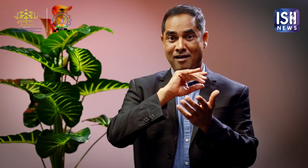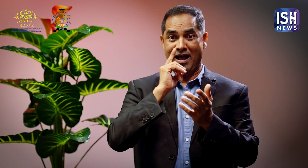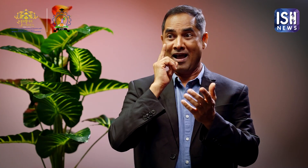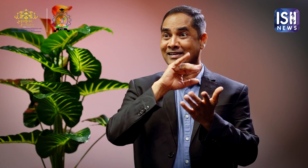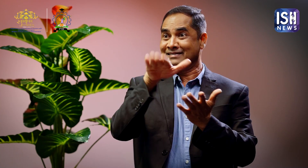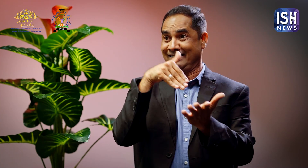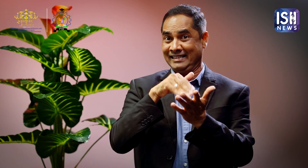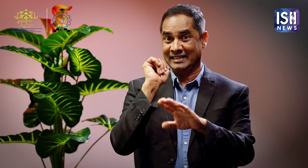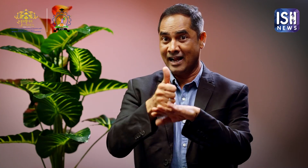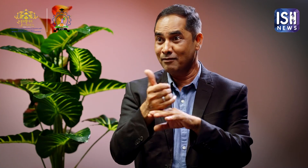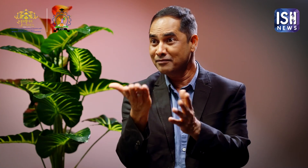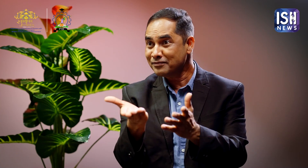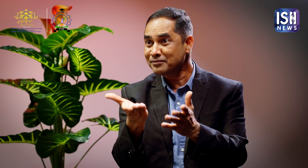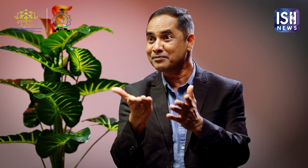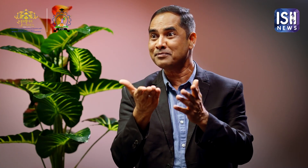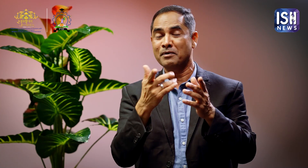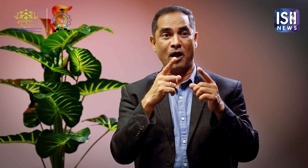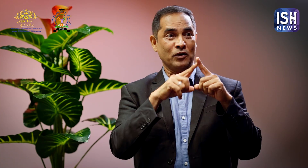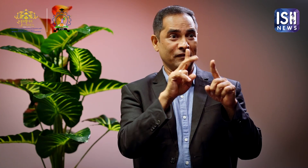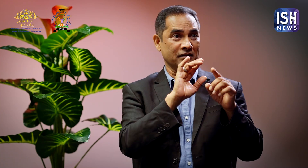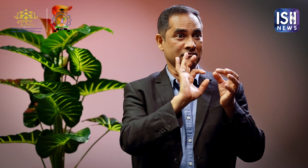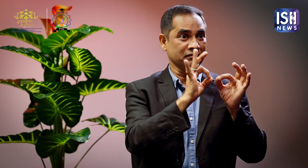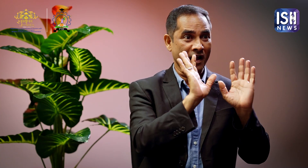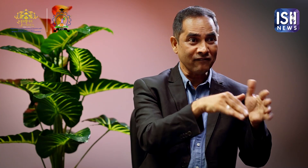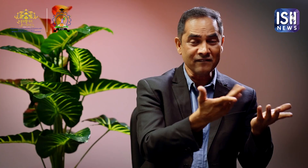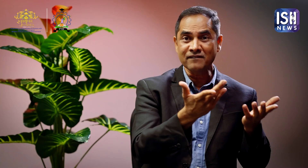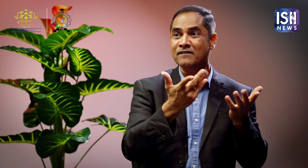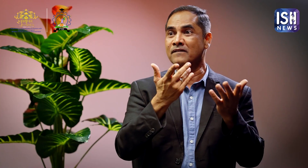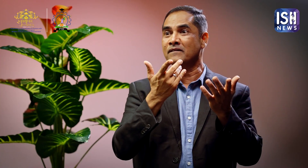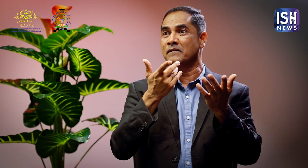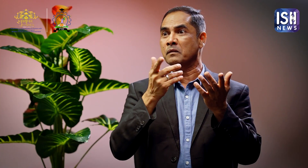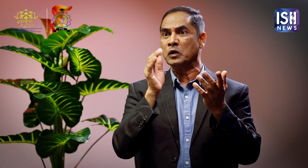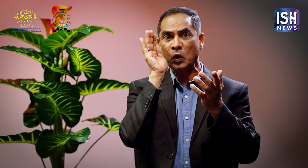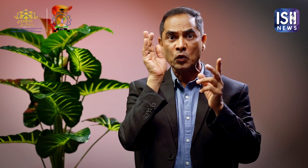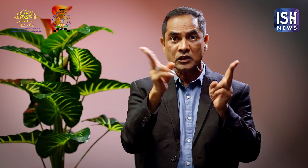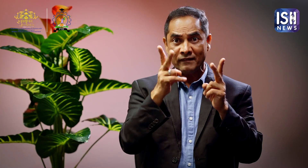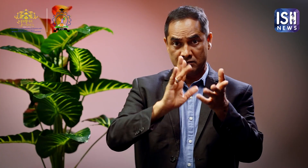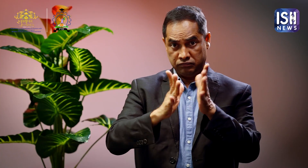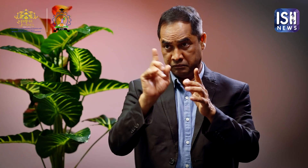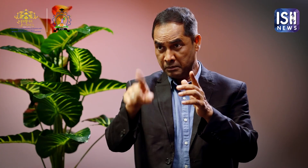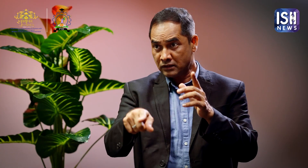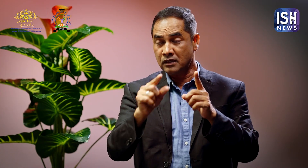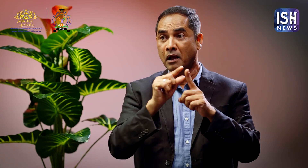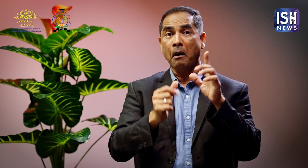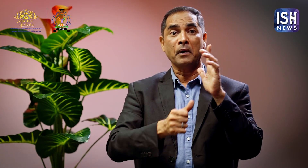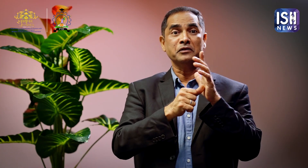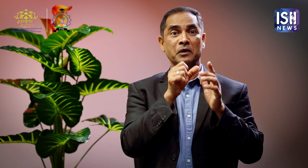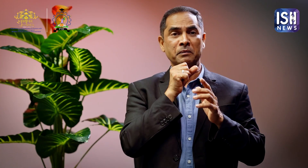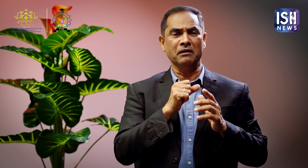launching ISLRTC, and integrating ISL interpretation in TV news and even the President’s speeches.